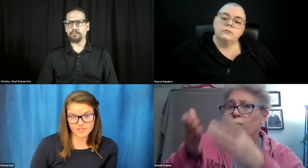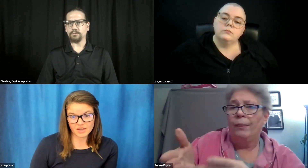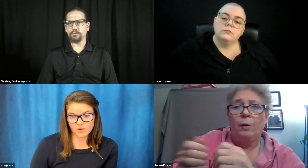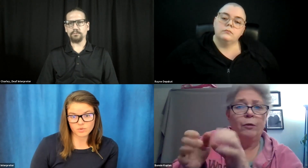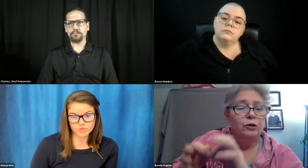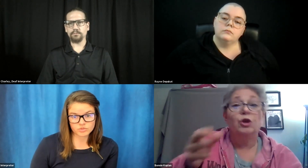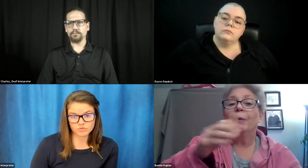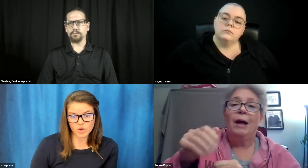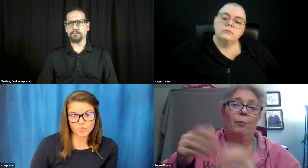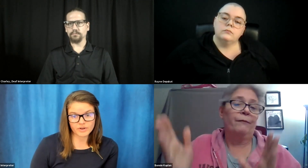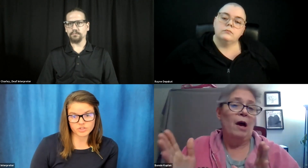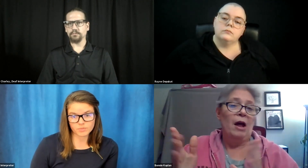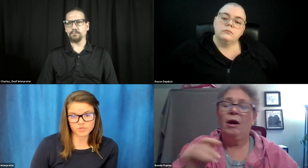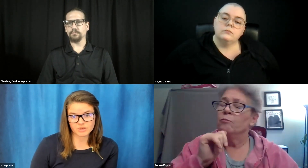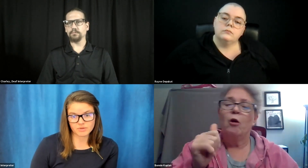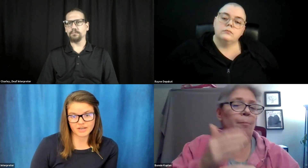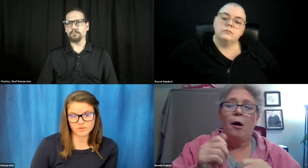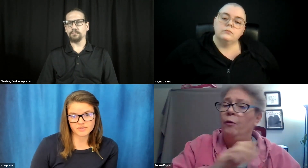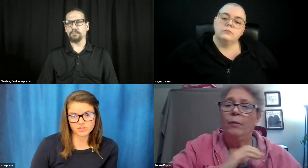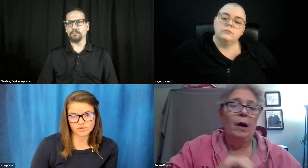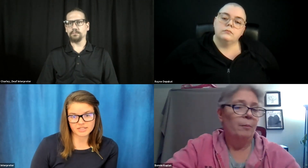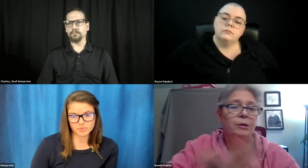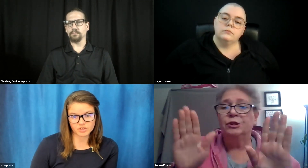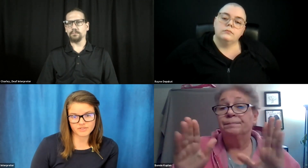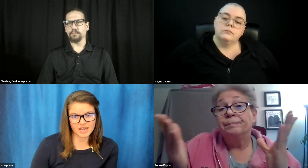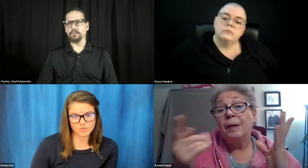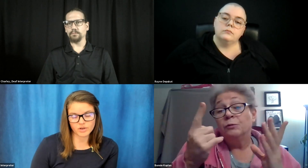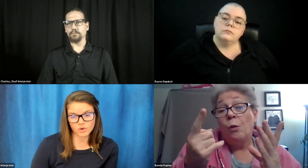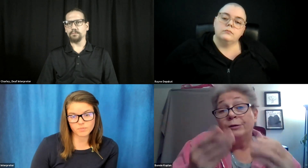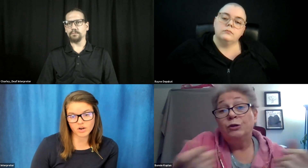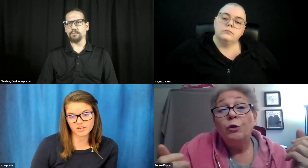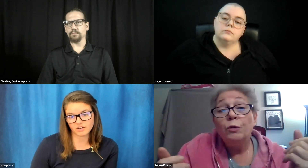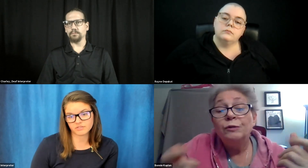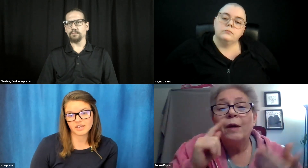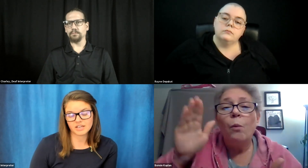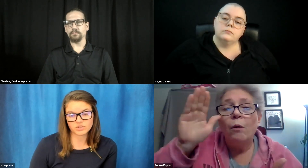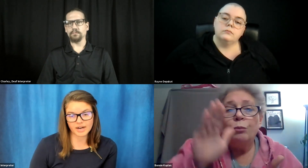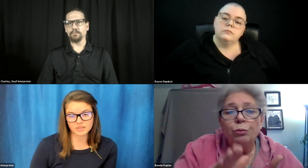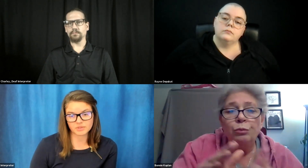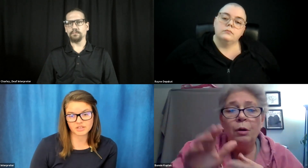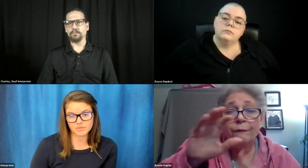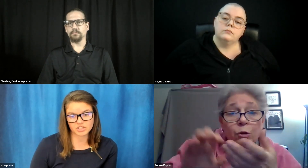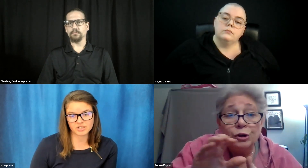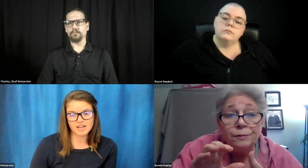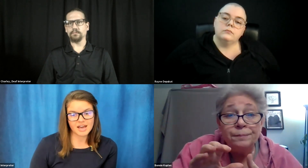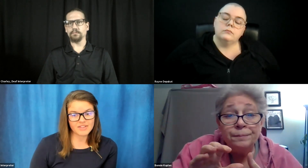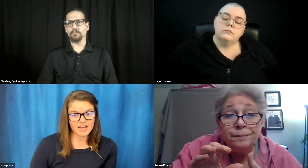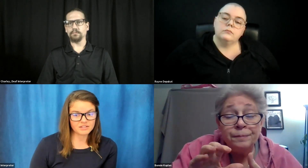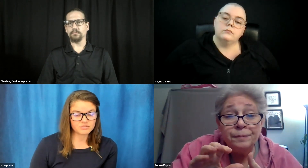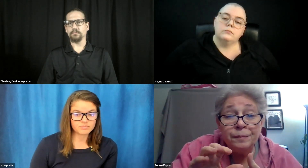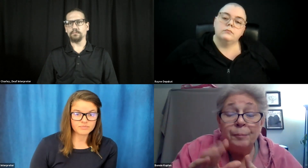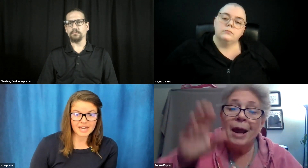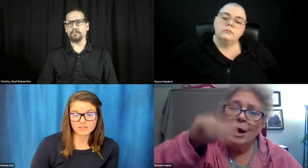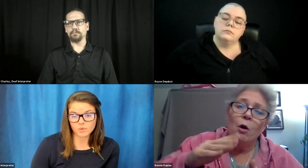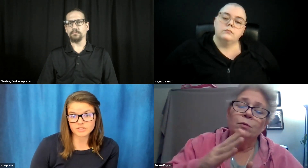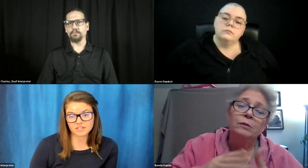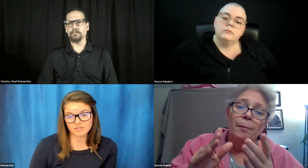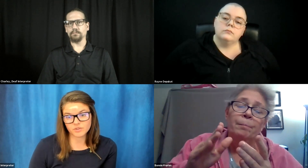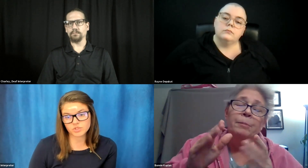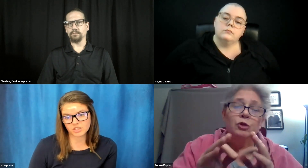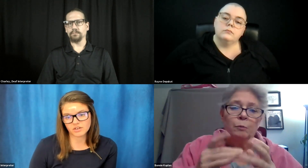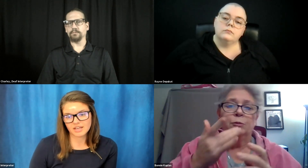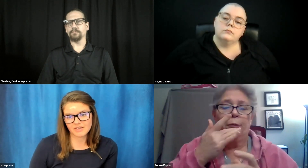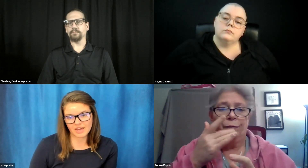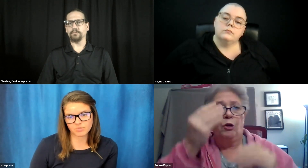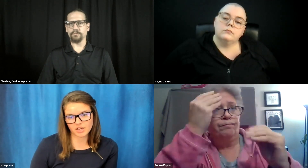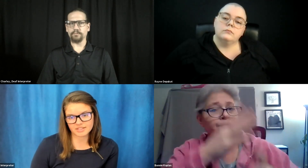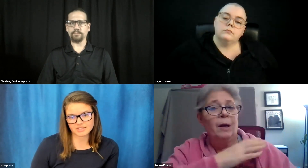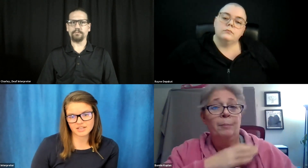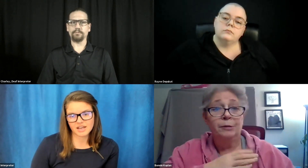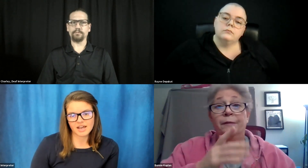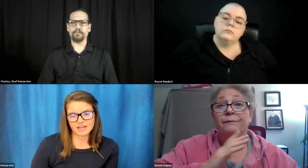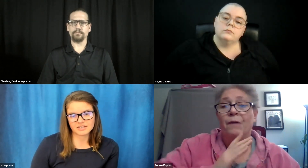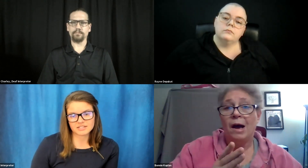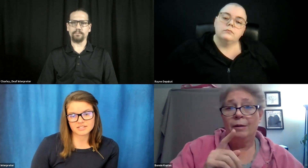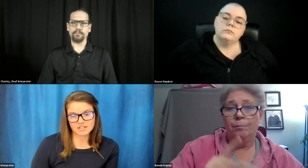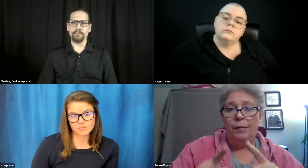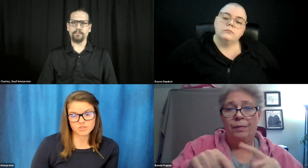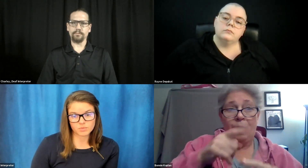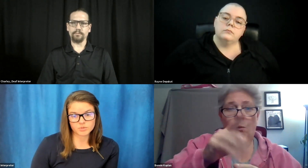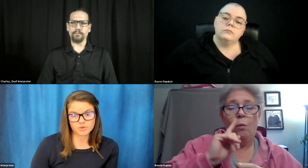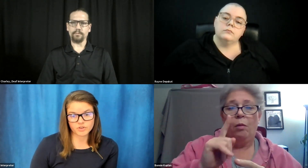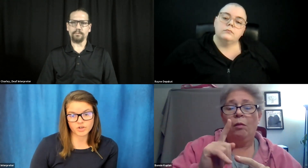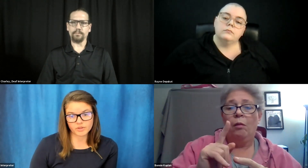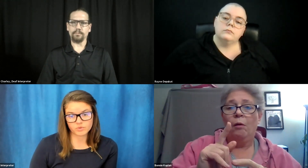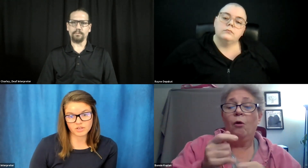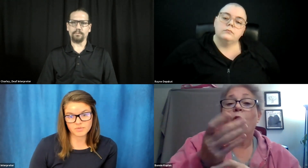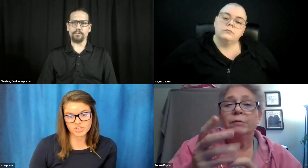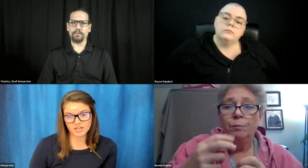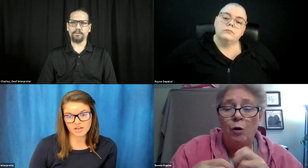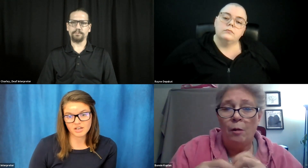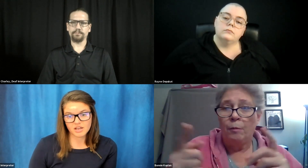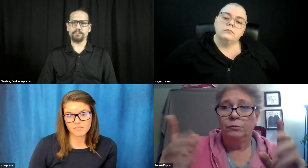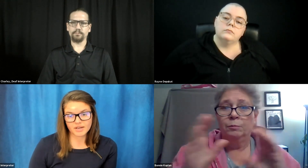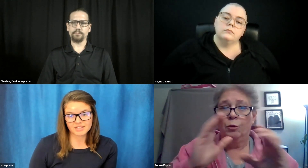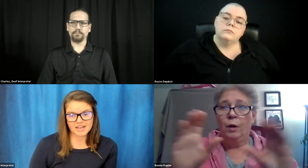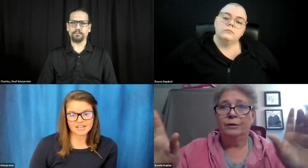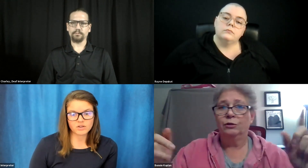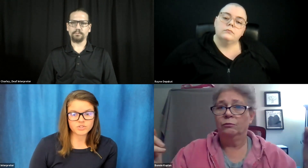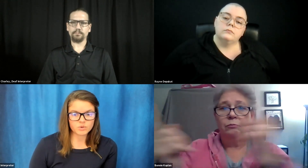They know where interpreters can be found in they'll direct book, they have want no part of interacting with commission, and that that lowers the confusion in that process, and some interpreters prefer going through the commission, but that can also cause